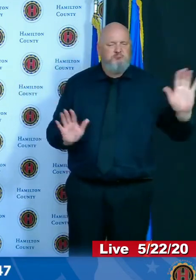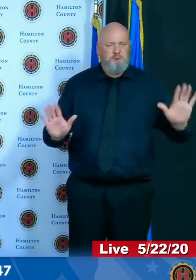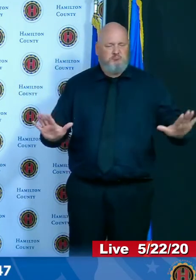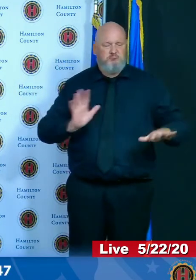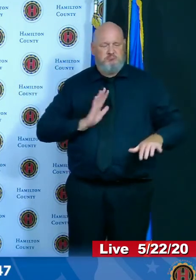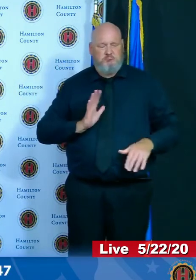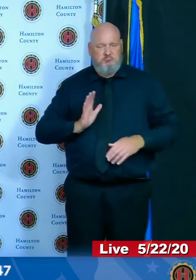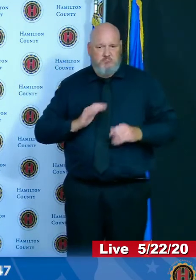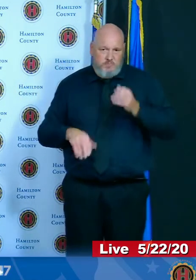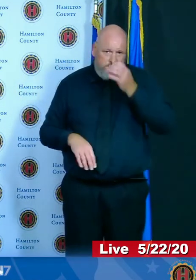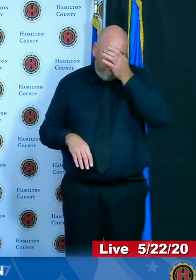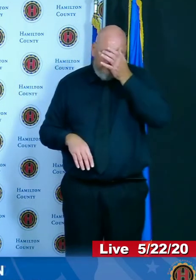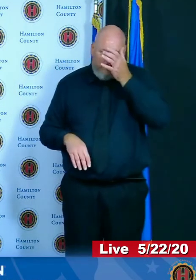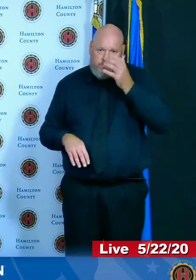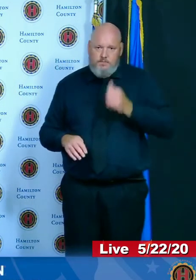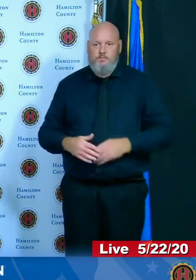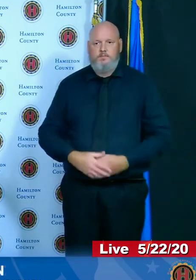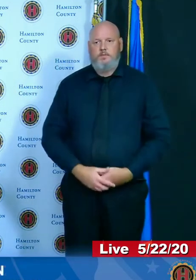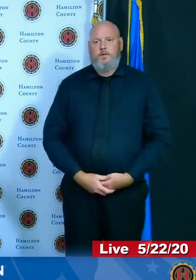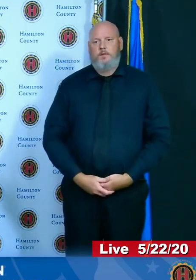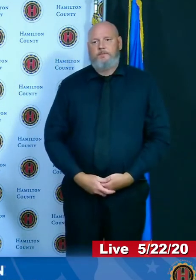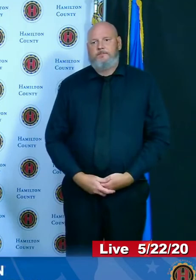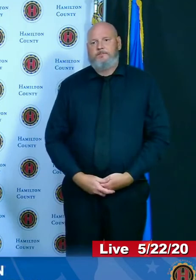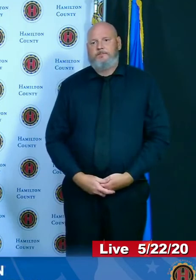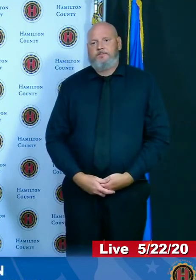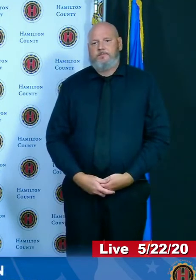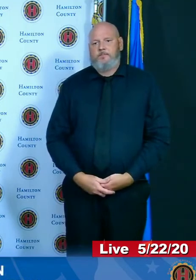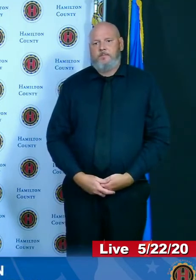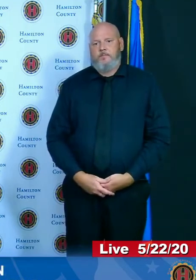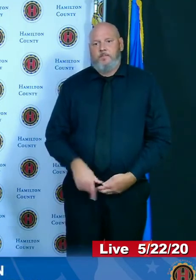your greatest concern about this weekend my greatest concern is that people go